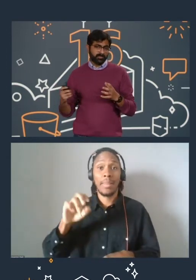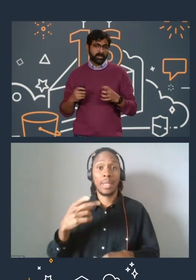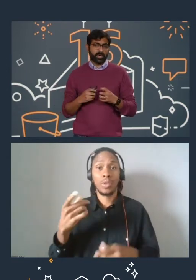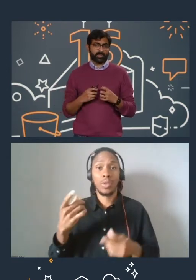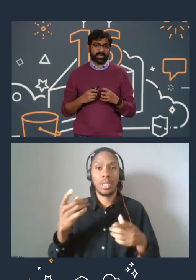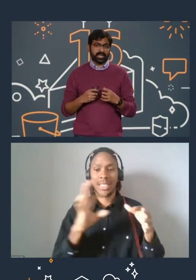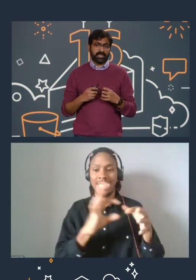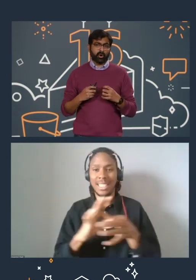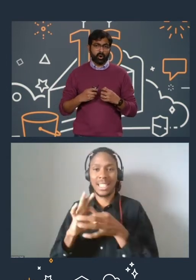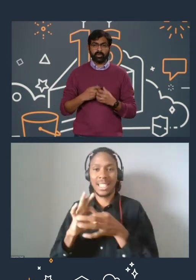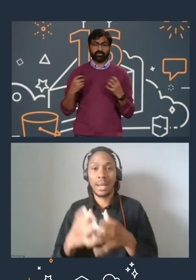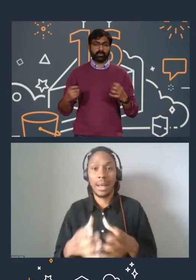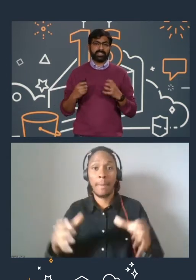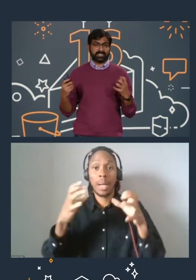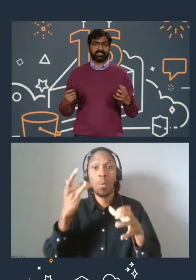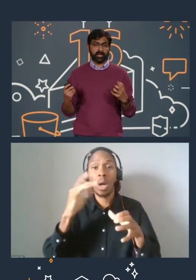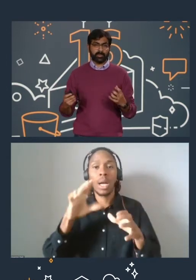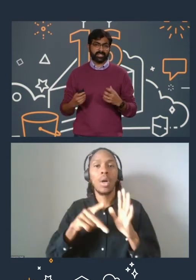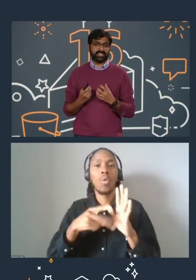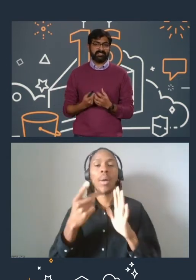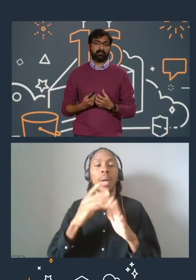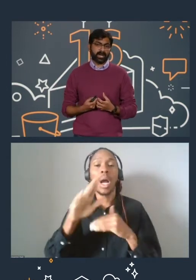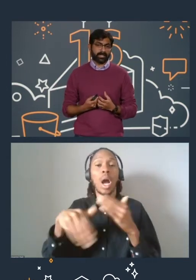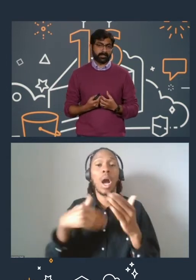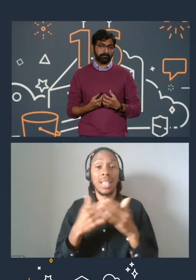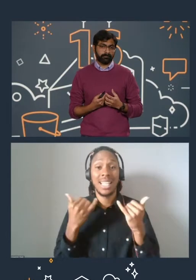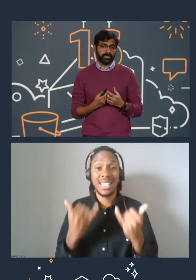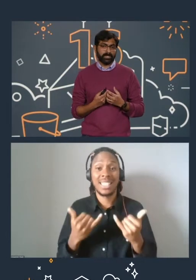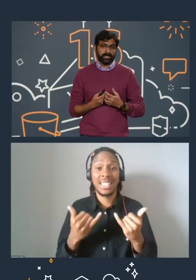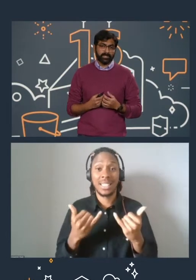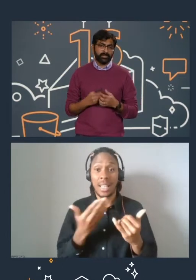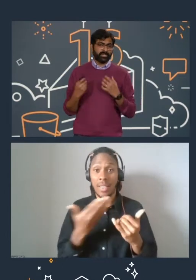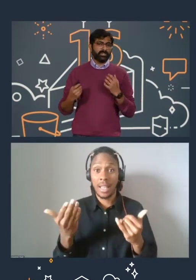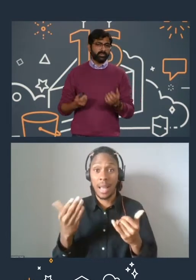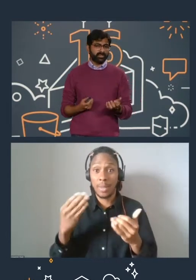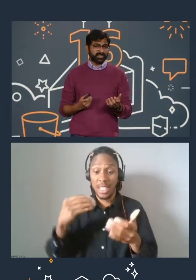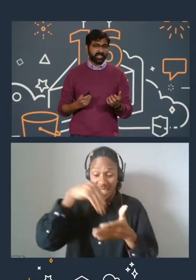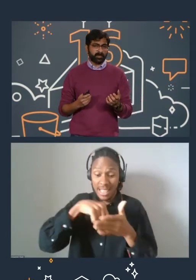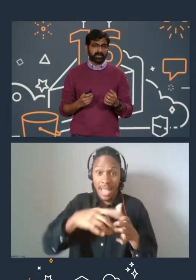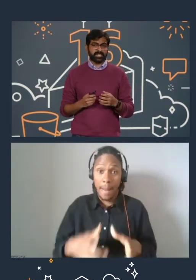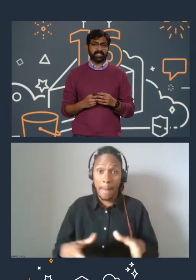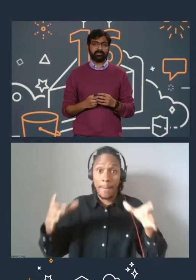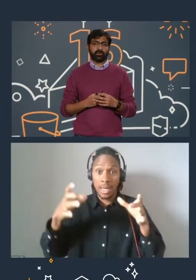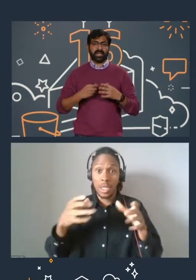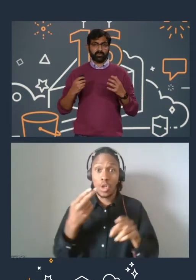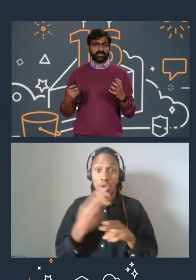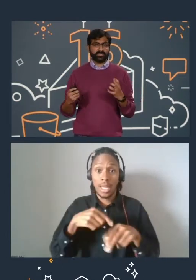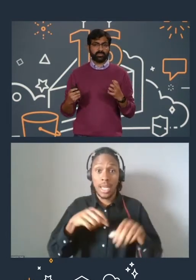by replicating all of your objects in that bucket. So you can use this capability for migrations